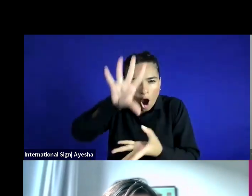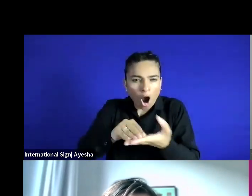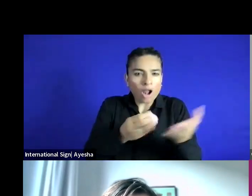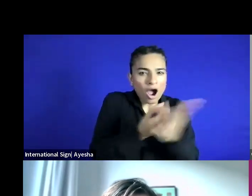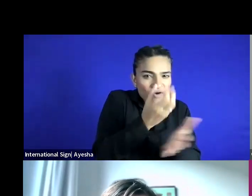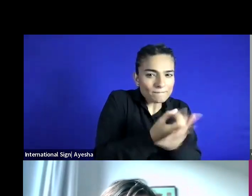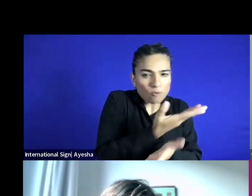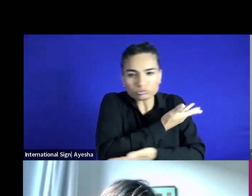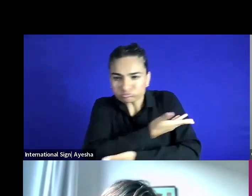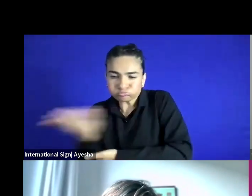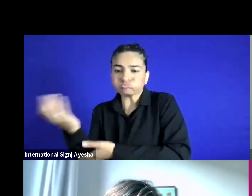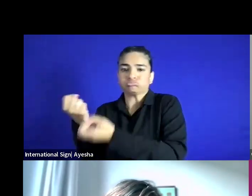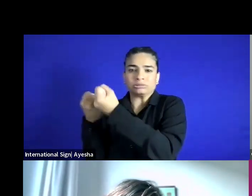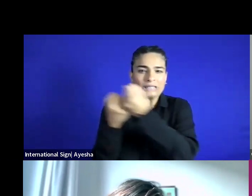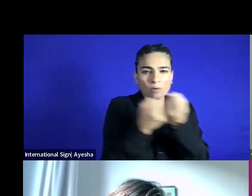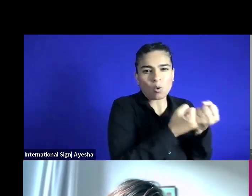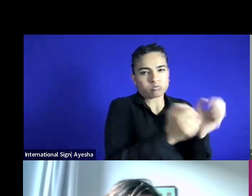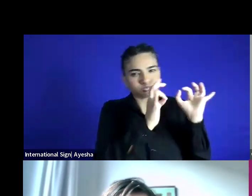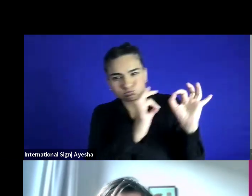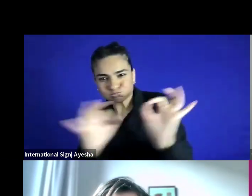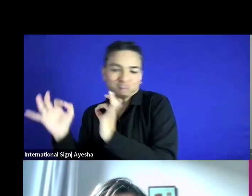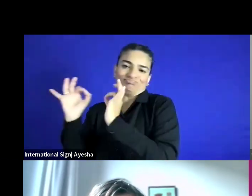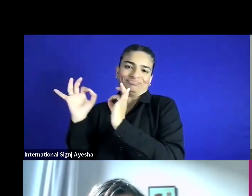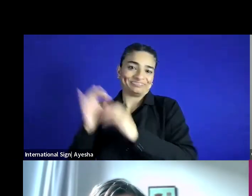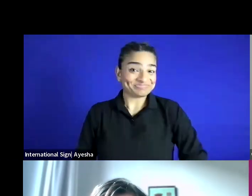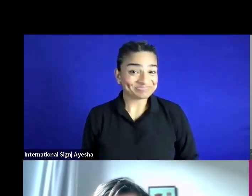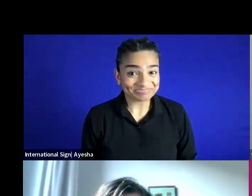And we will also, talk about the format,